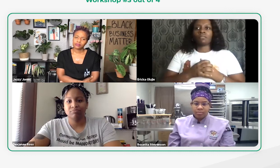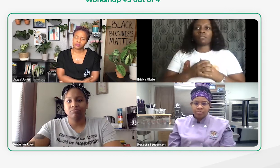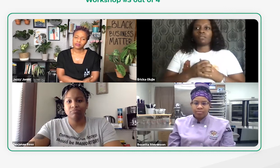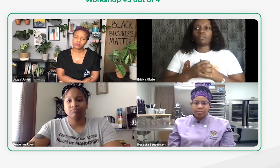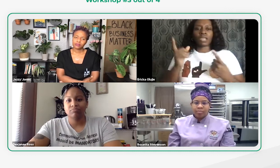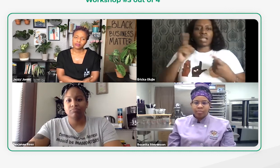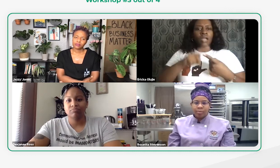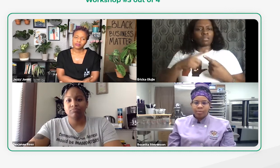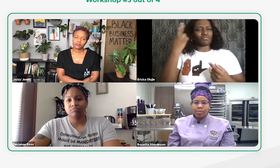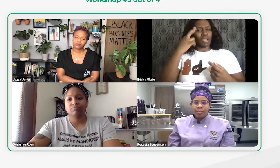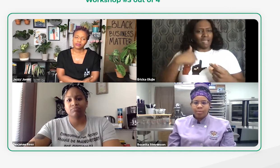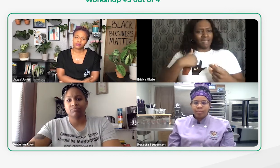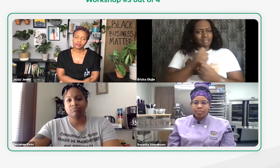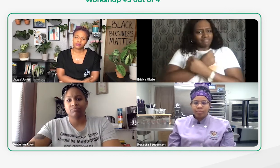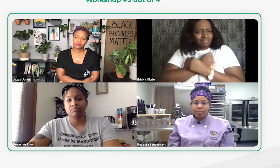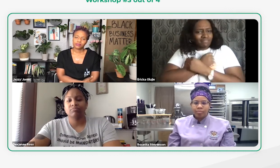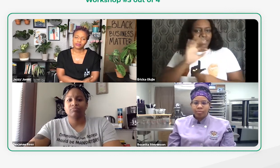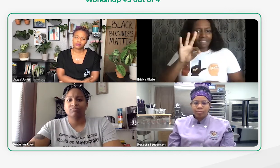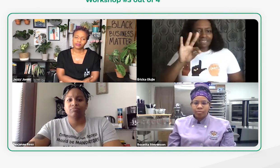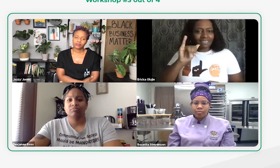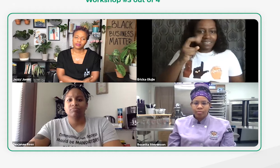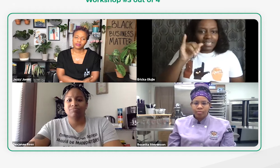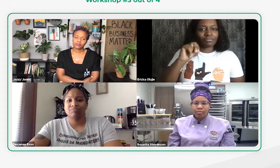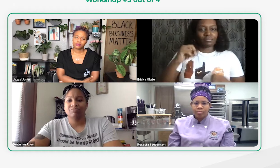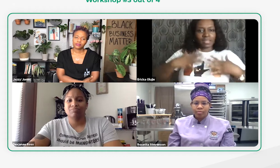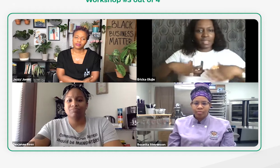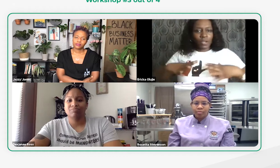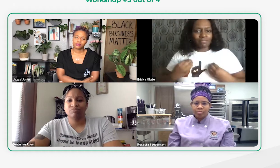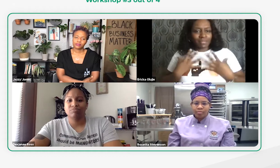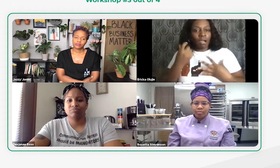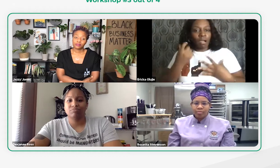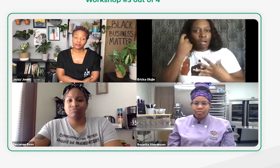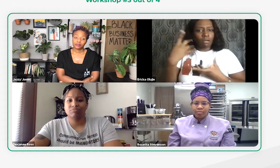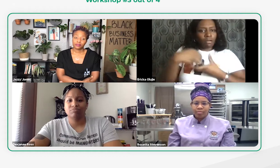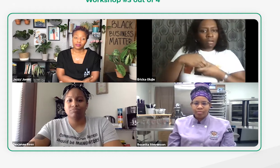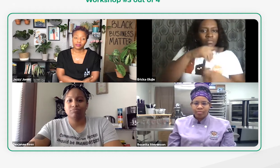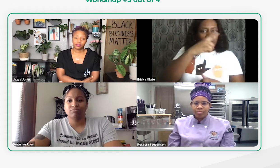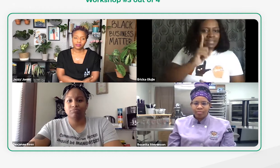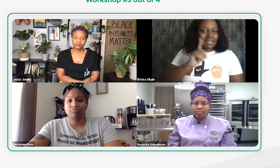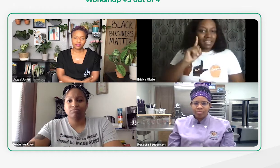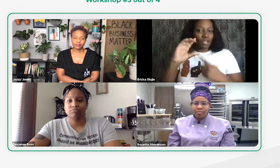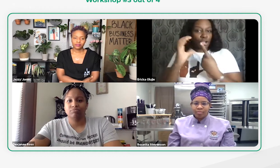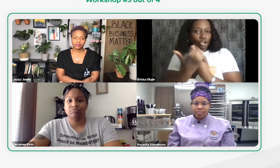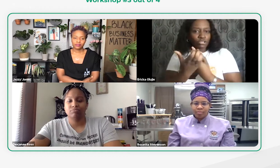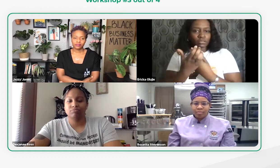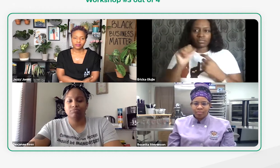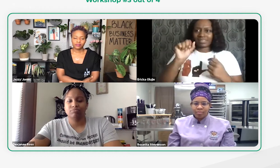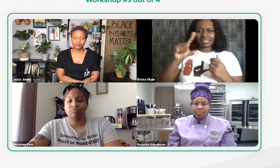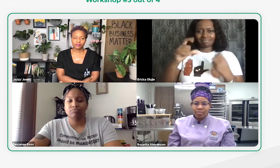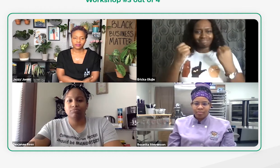I didn't see many in the past. I love fashion. I love clothing and that's one of my inspirations. I